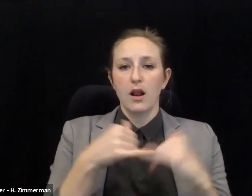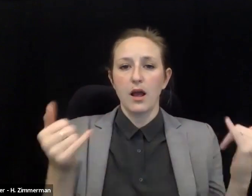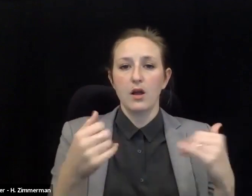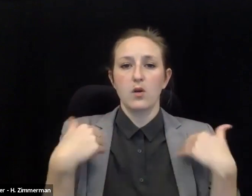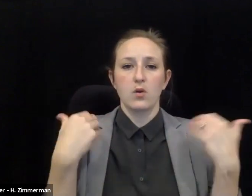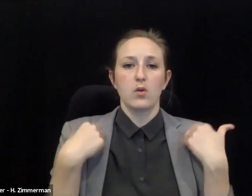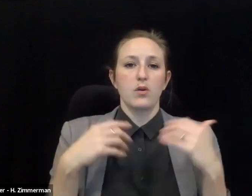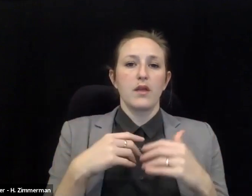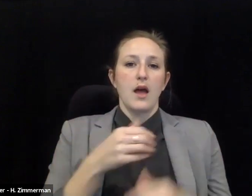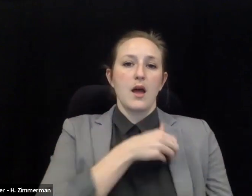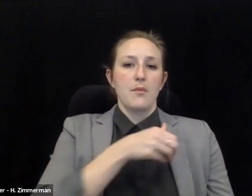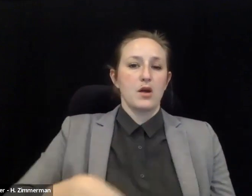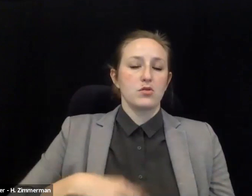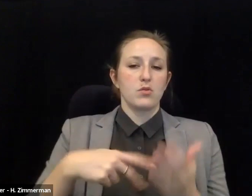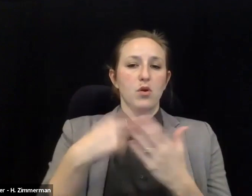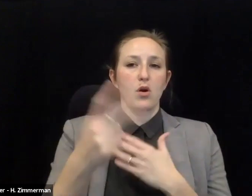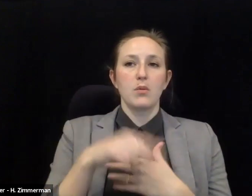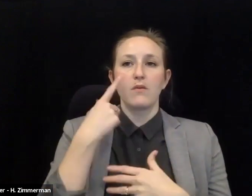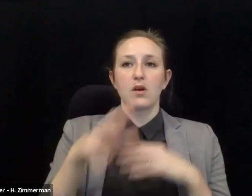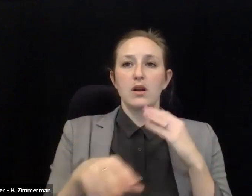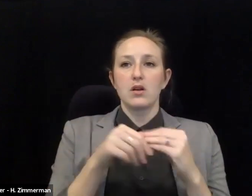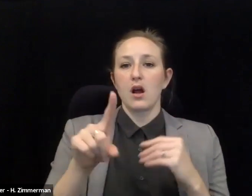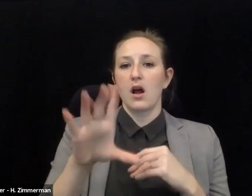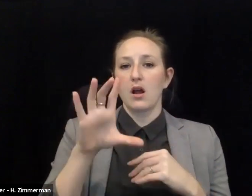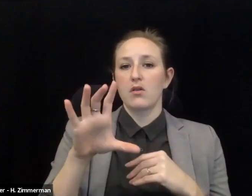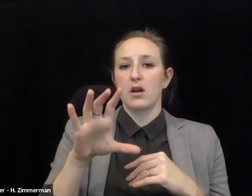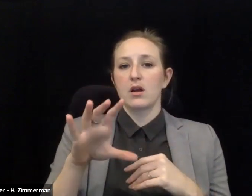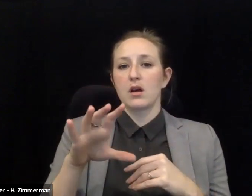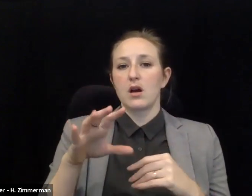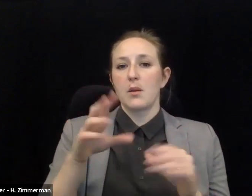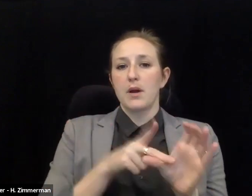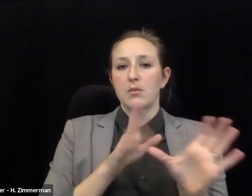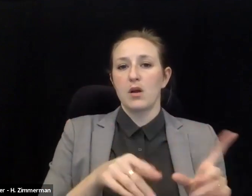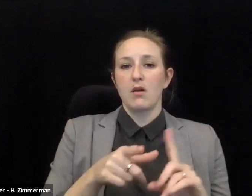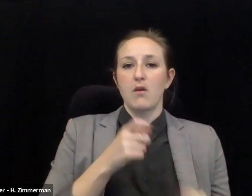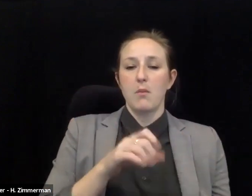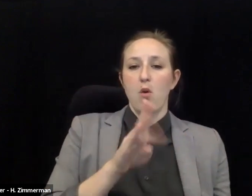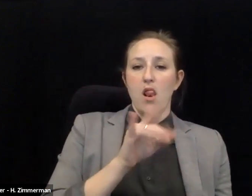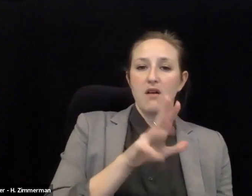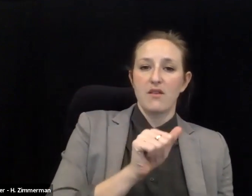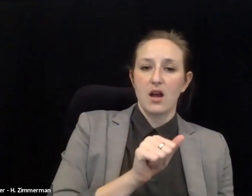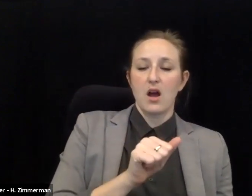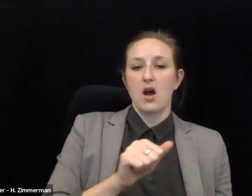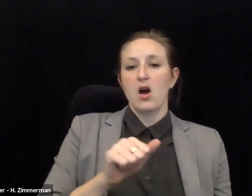programs for an additional 100 participants from Bolivia, Peru, Costa Rica, Venezuela. Colombia, and Ecuador.